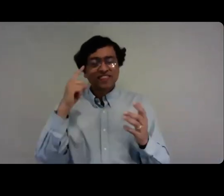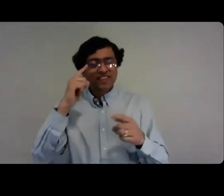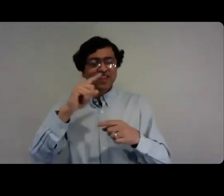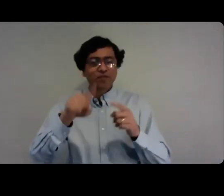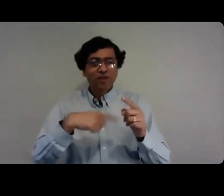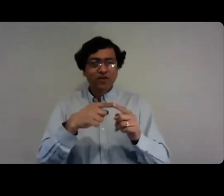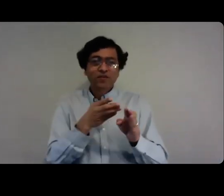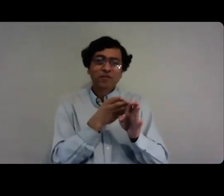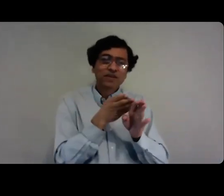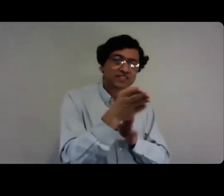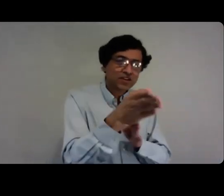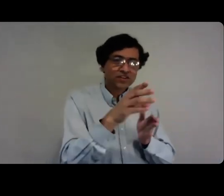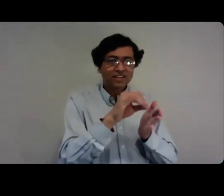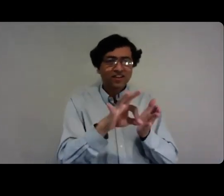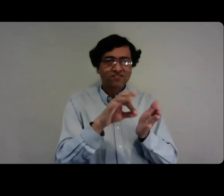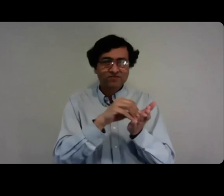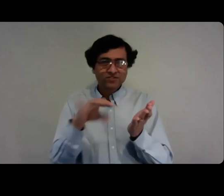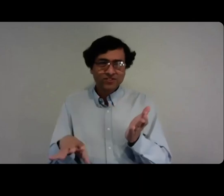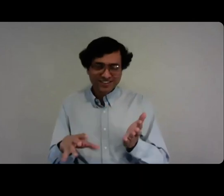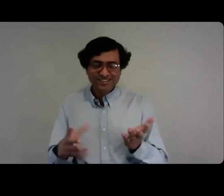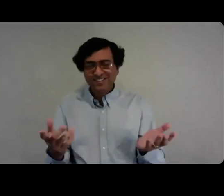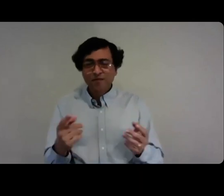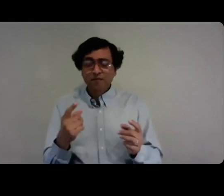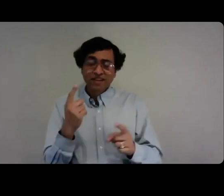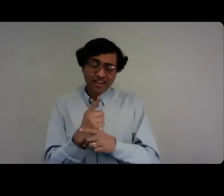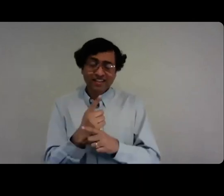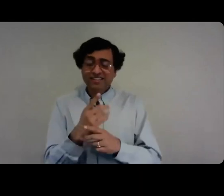languages with different modalities, I think that is a challenge that they are probably